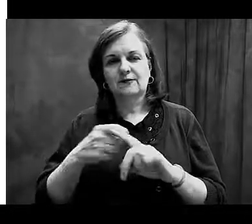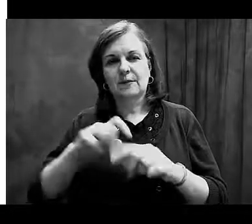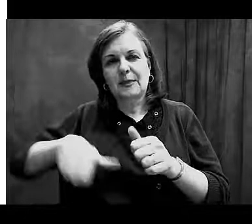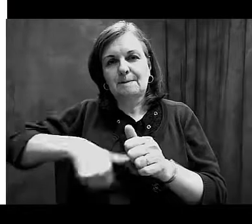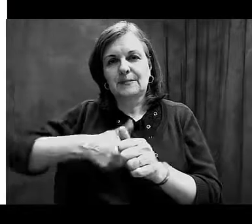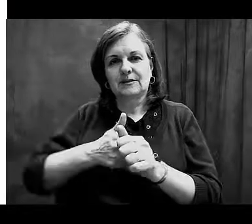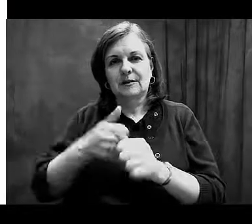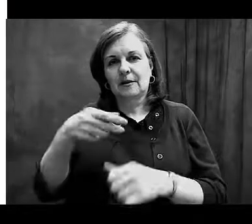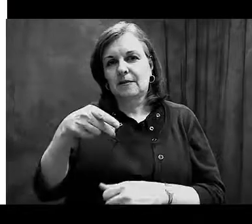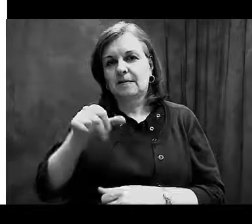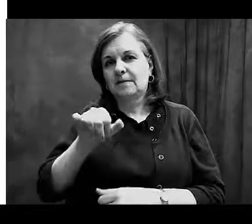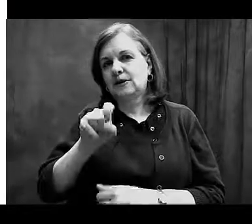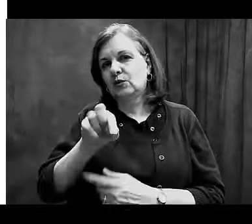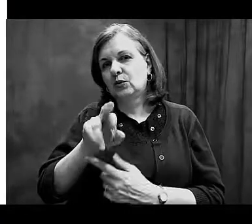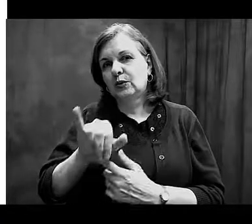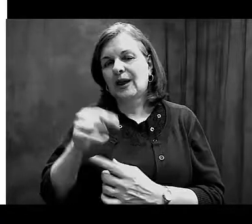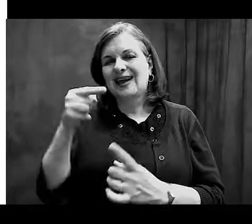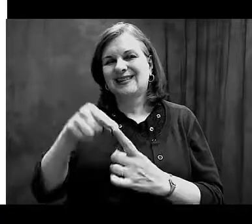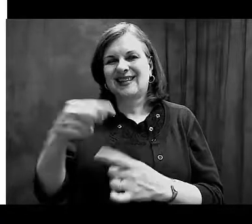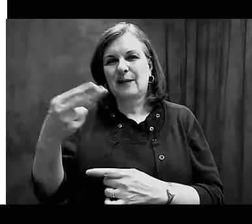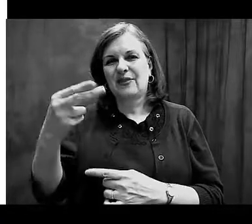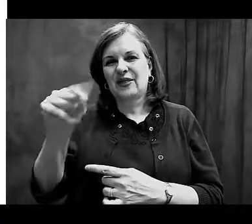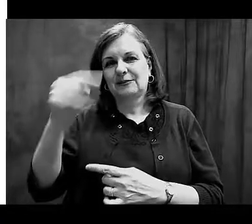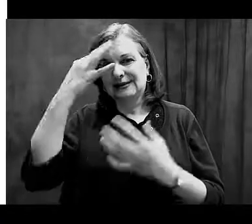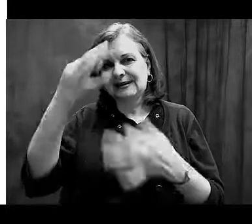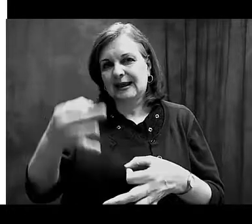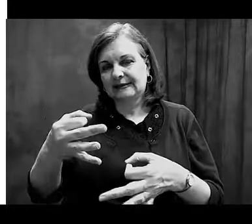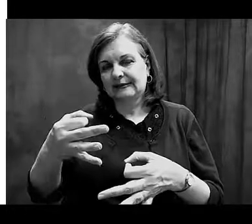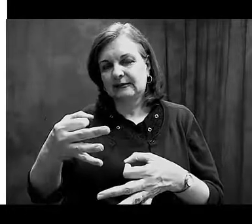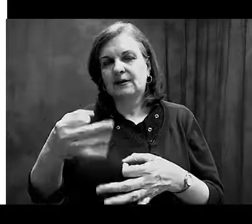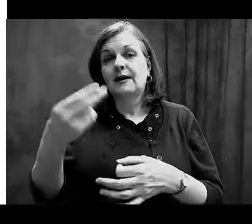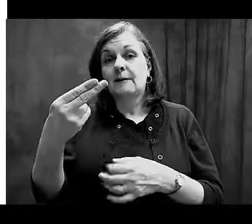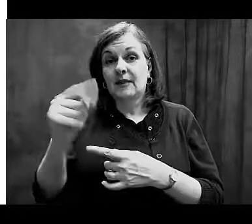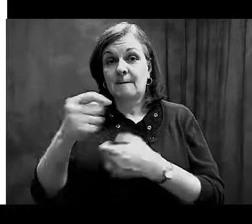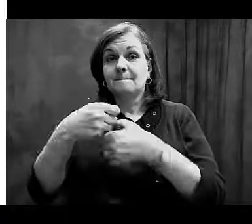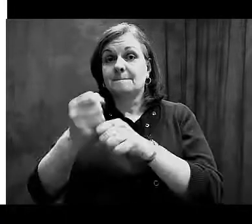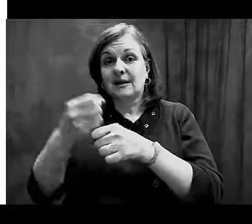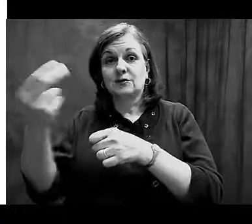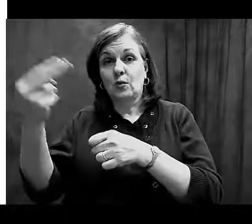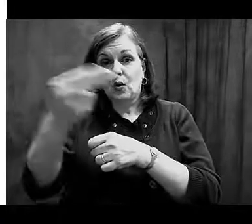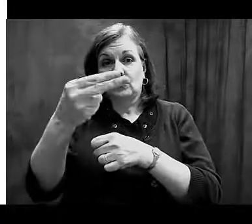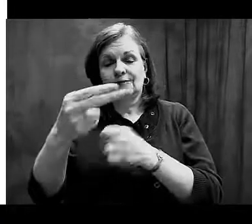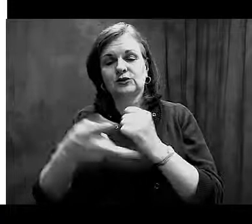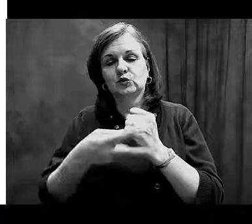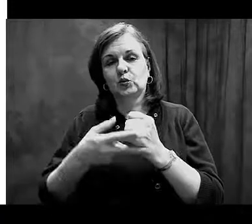until the hypothalamus says so! The hypothalamus makes these